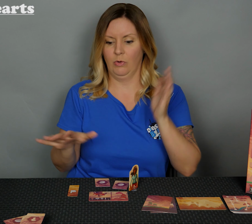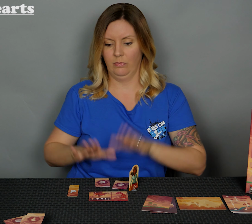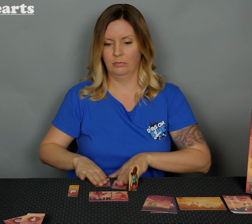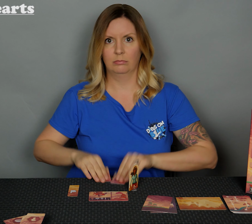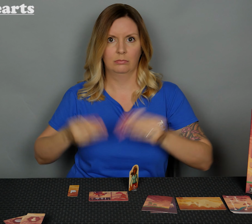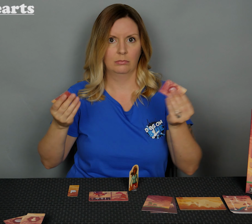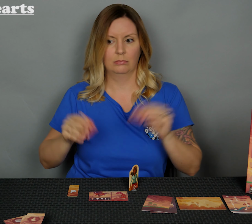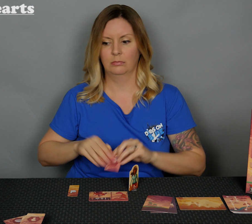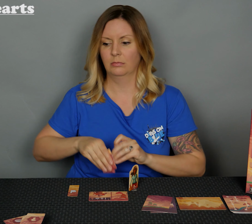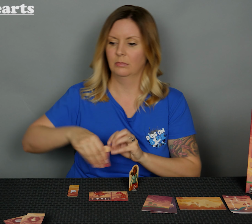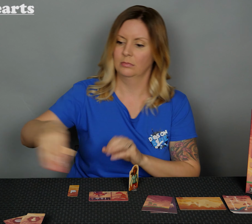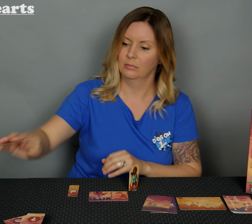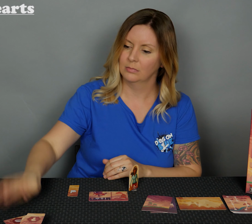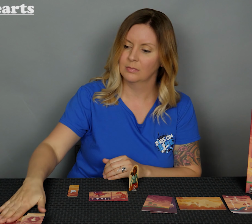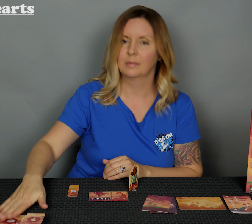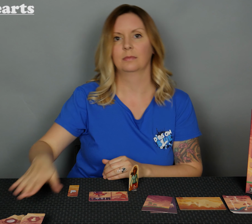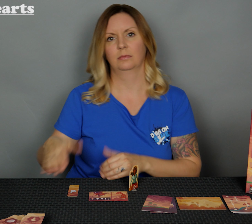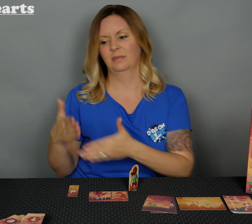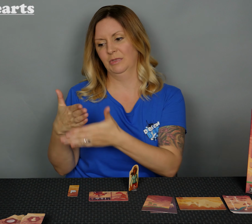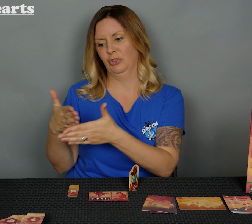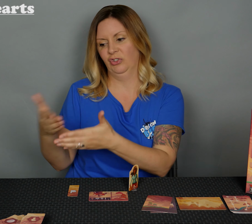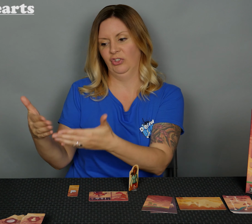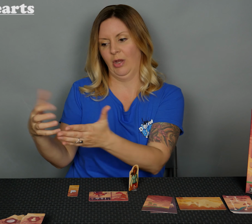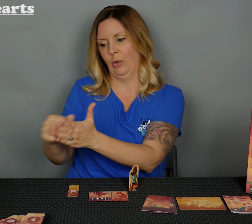To pay your treasure, discard it to the shared discard pile.